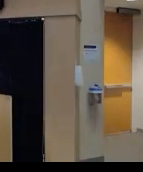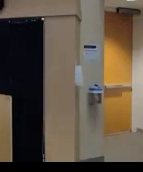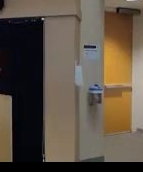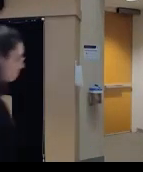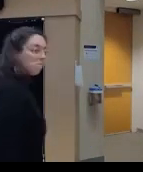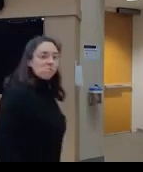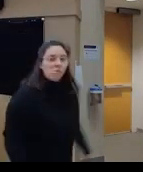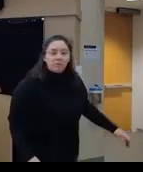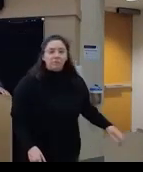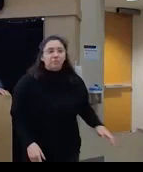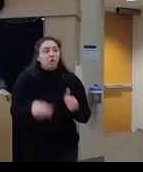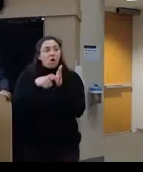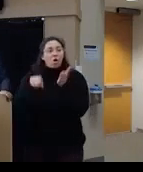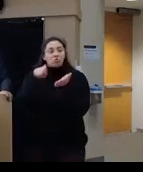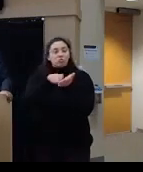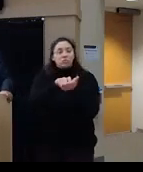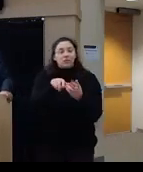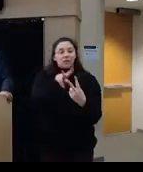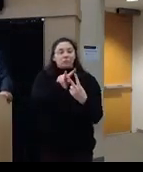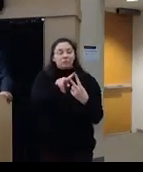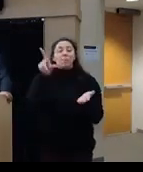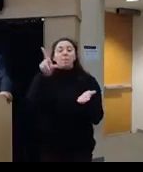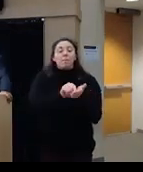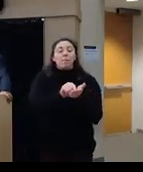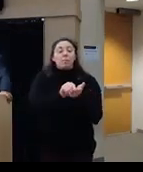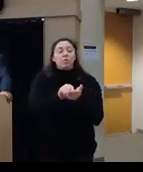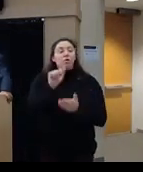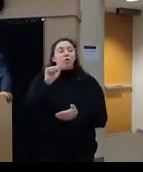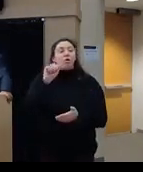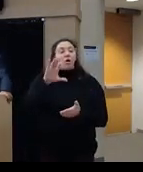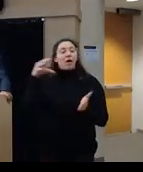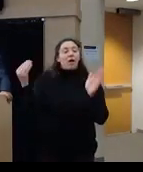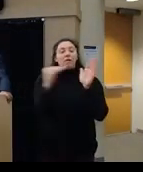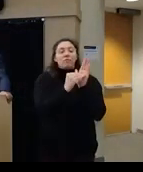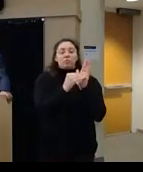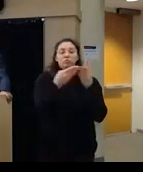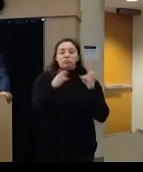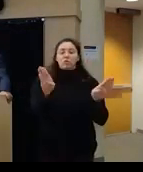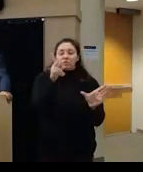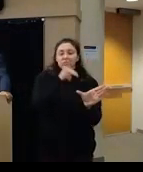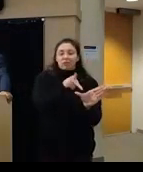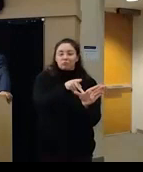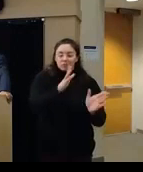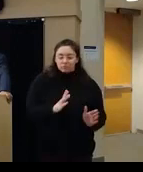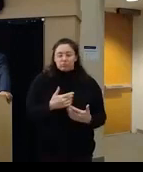Frank Simon published in The Archives of General Psychiatry that's a pretty PR CG's